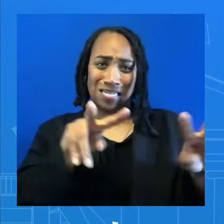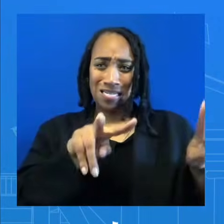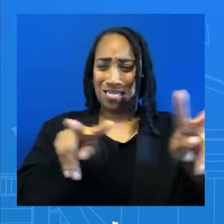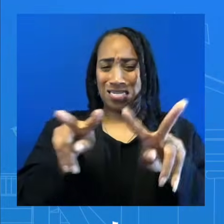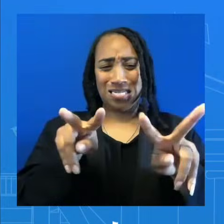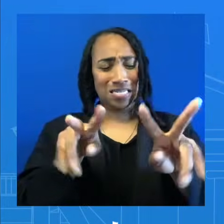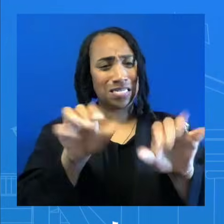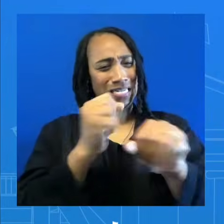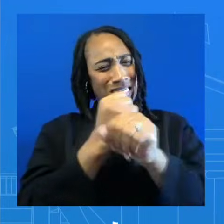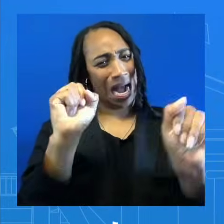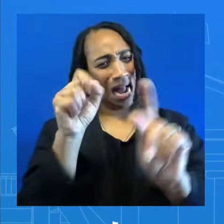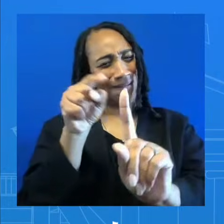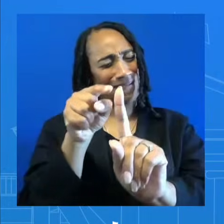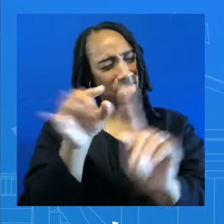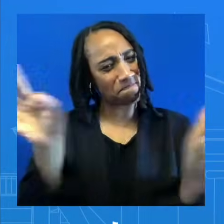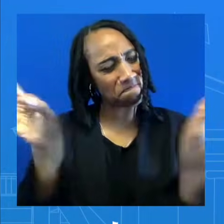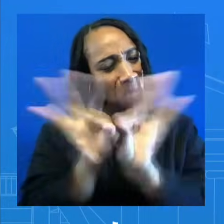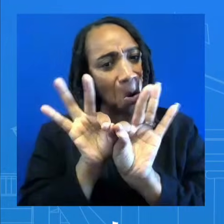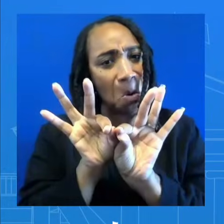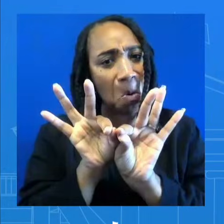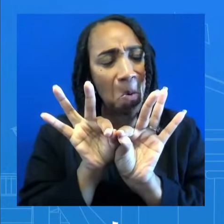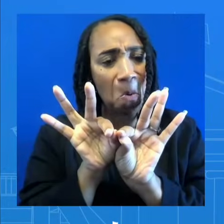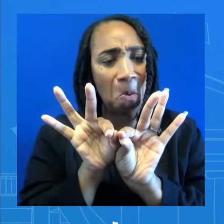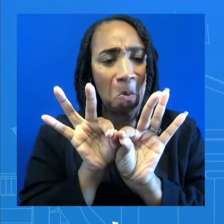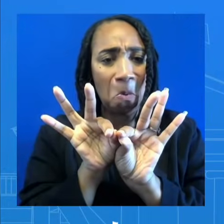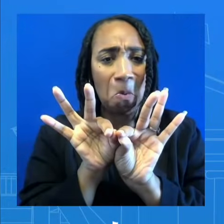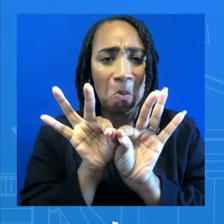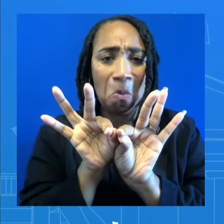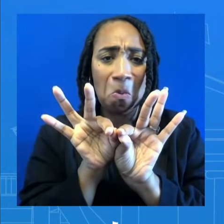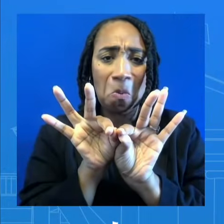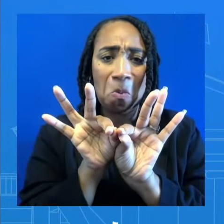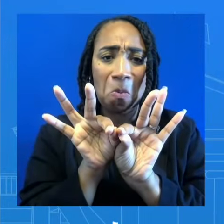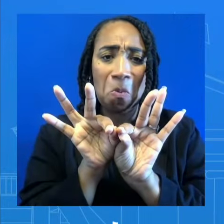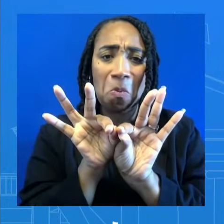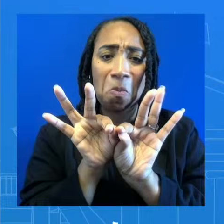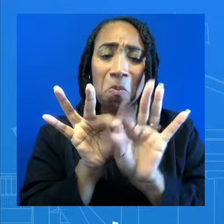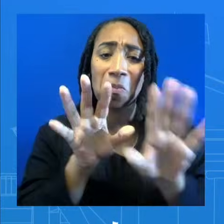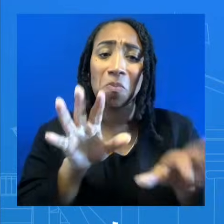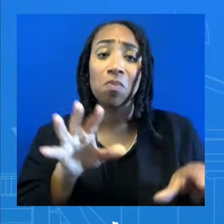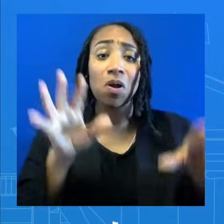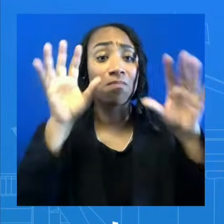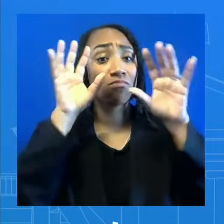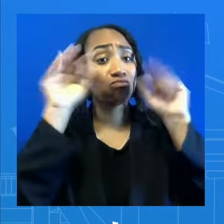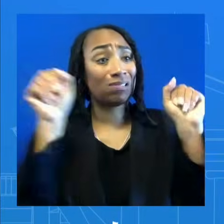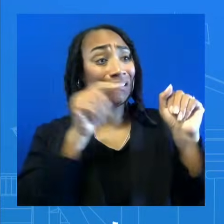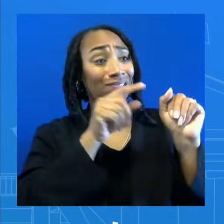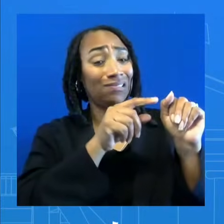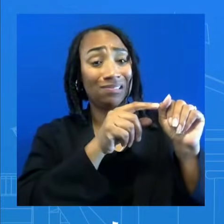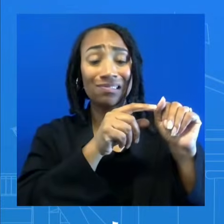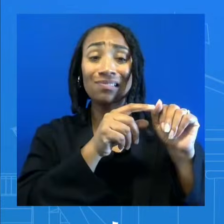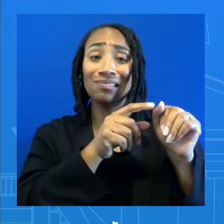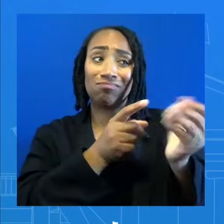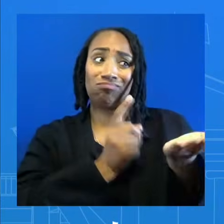And, you know, the president talks a lot about what this country has to offer and possibilities, and you see that in every --